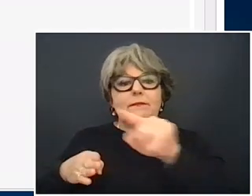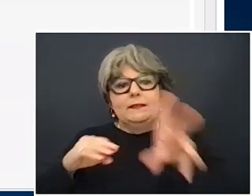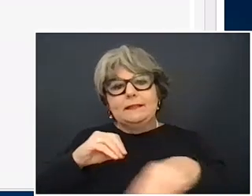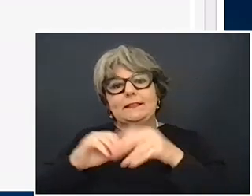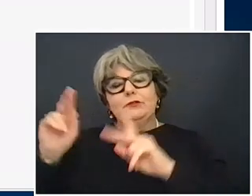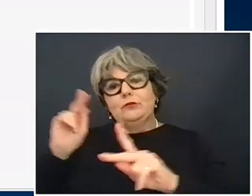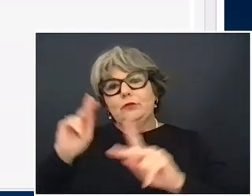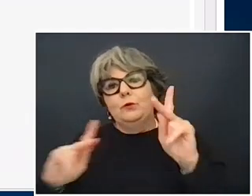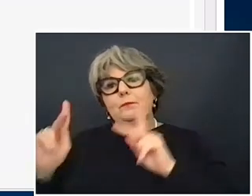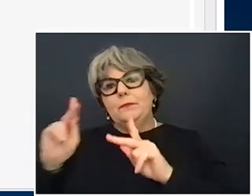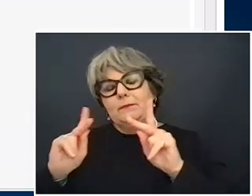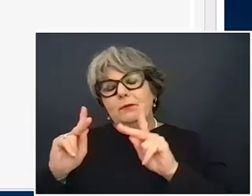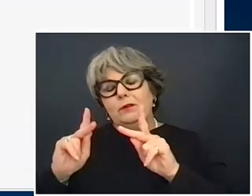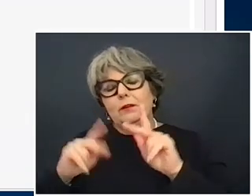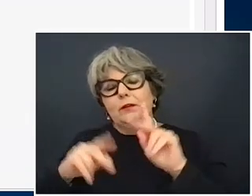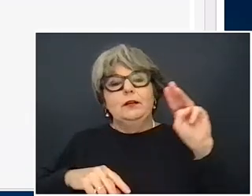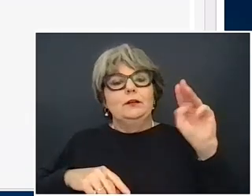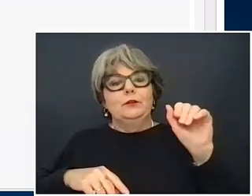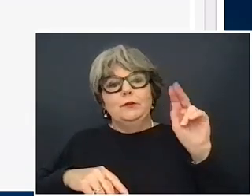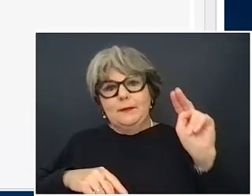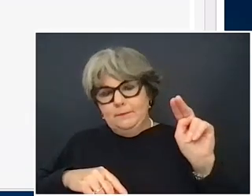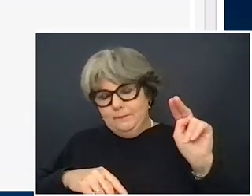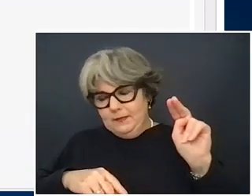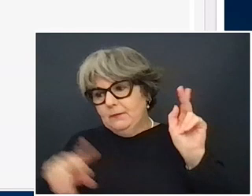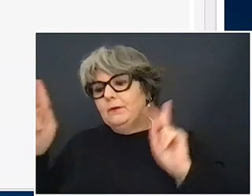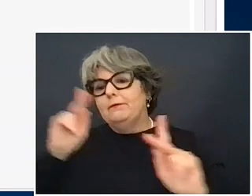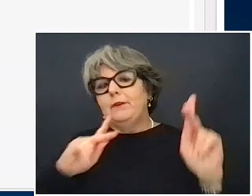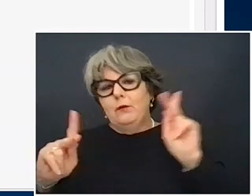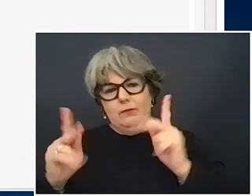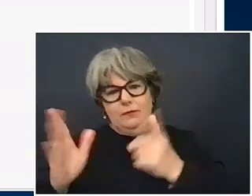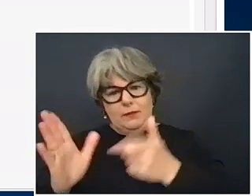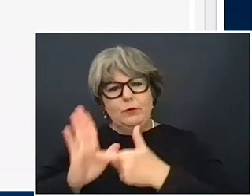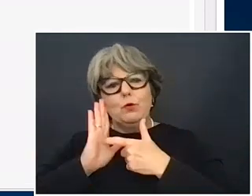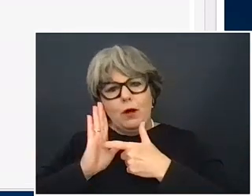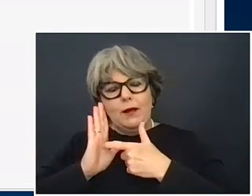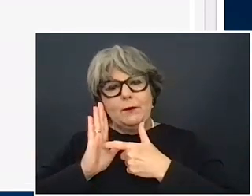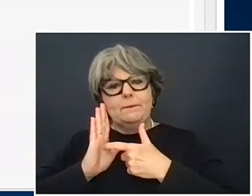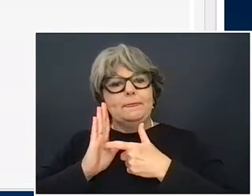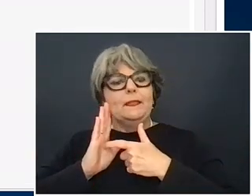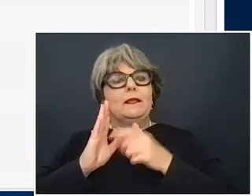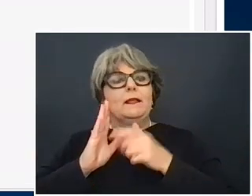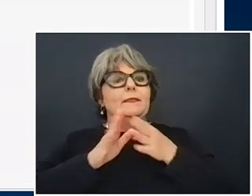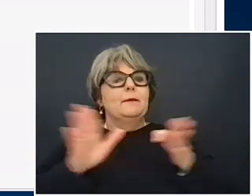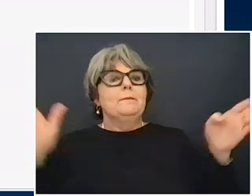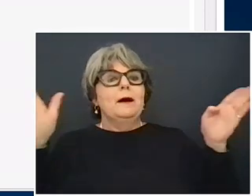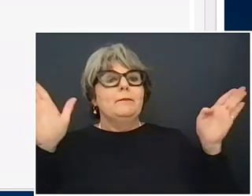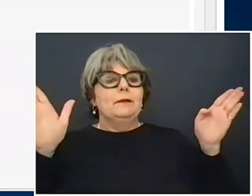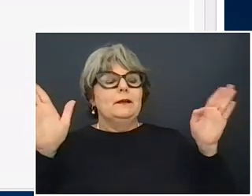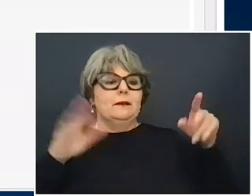minimum folks that we require. And then the public members, they're only required on the decision-making body.